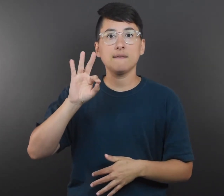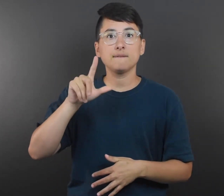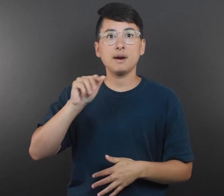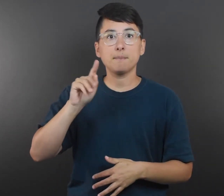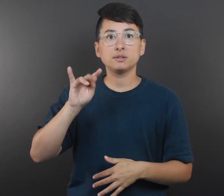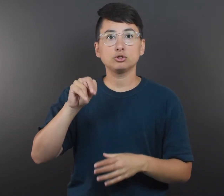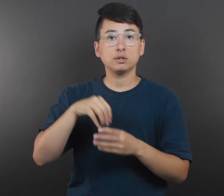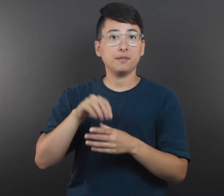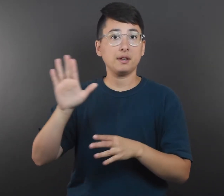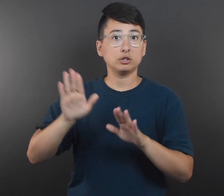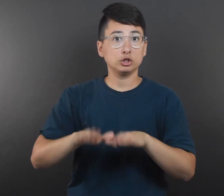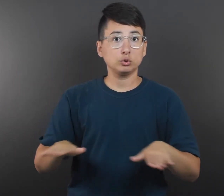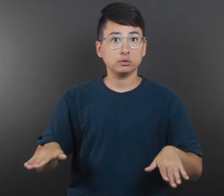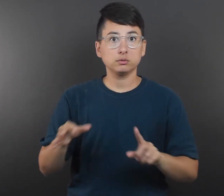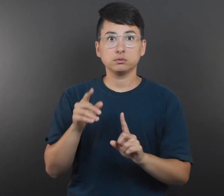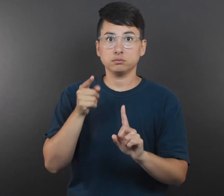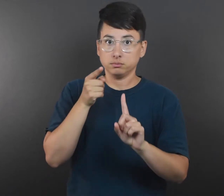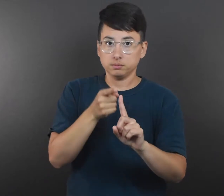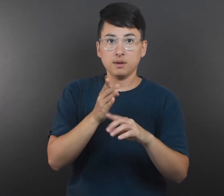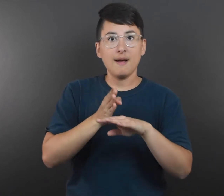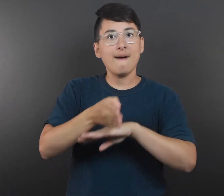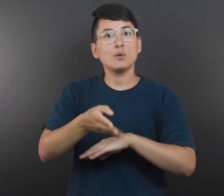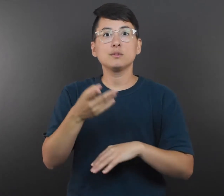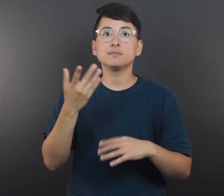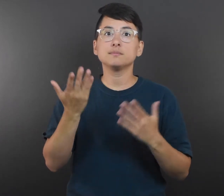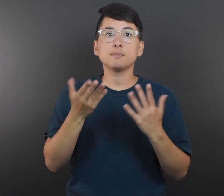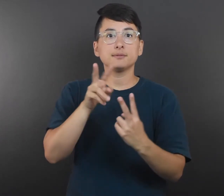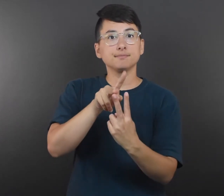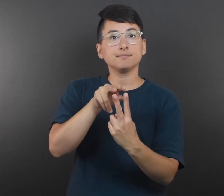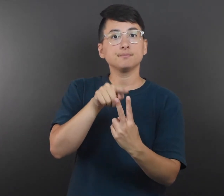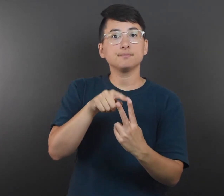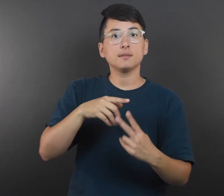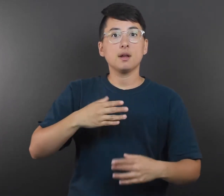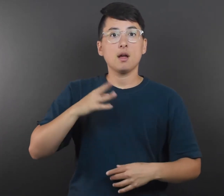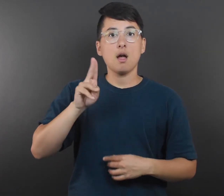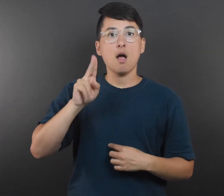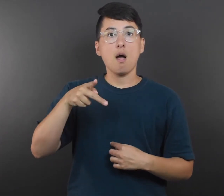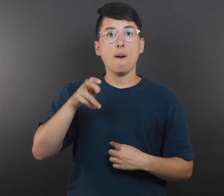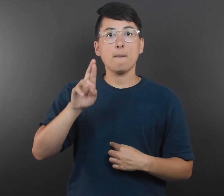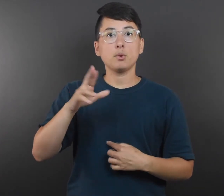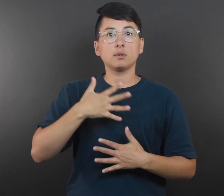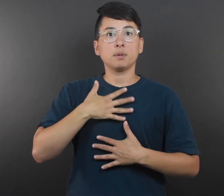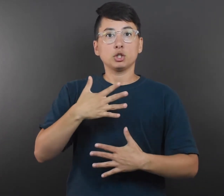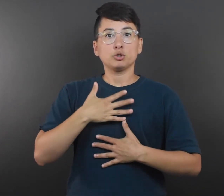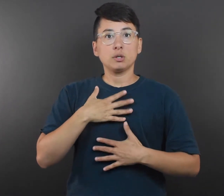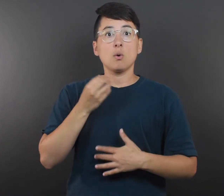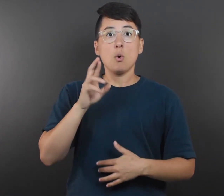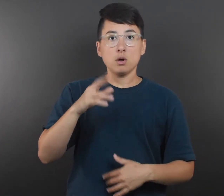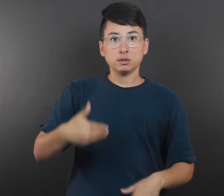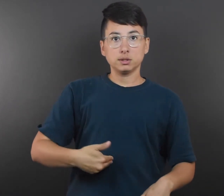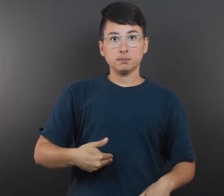especially after bouts with either upper respiratory or stomach-intestinal illnesses.